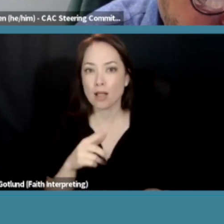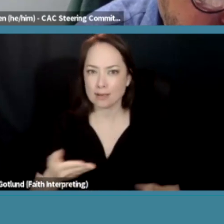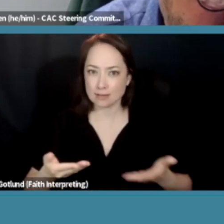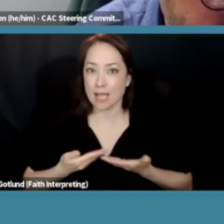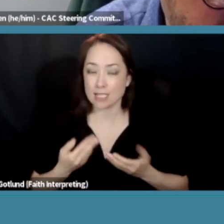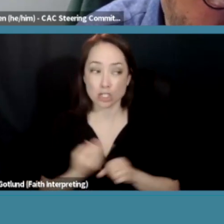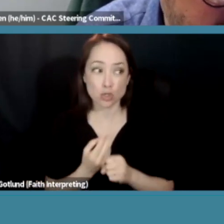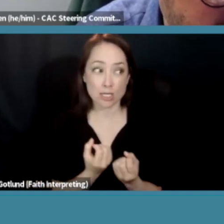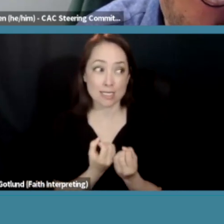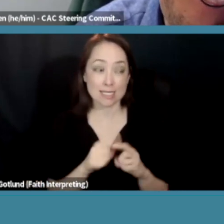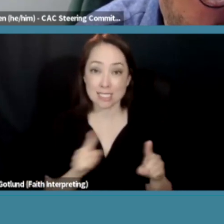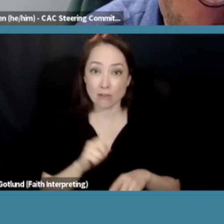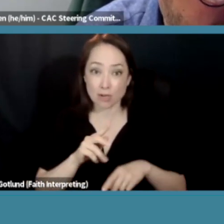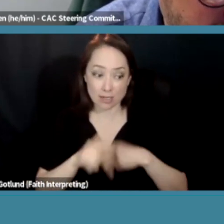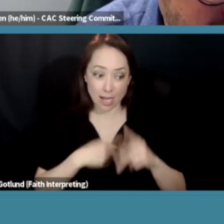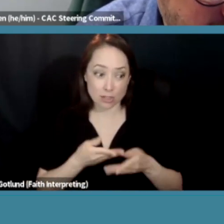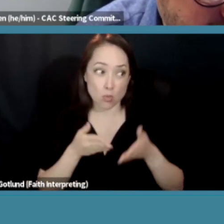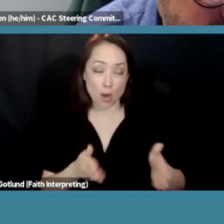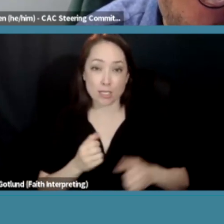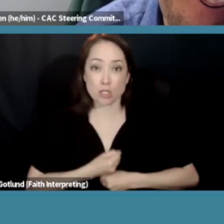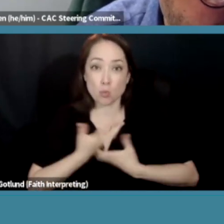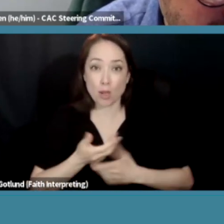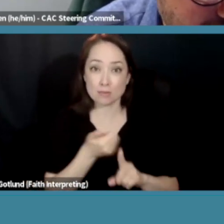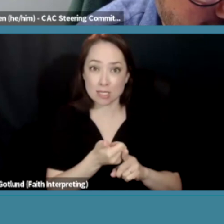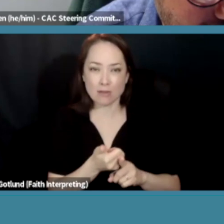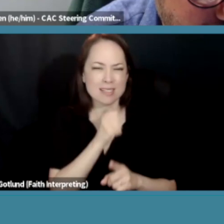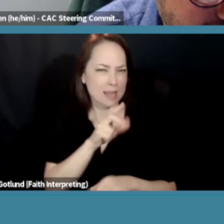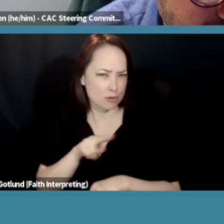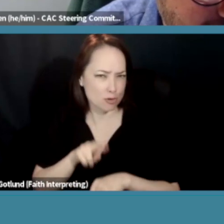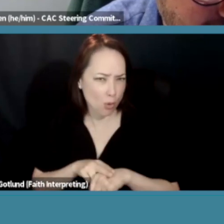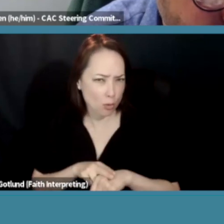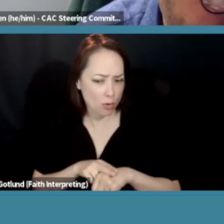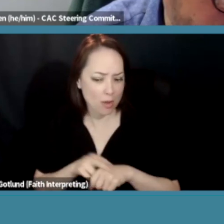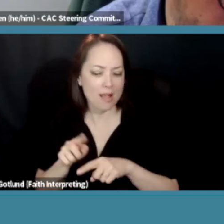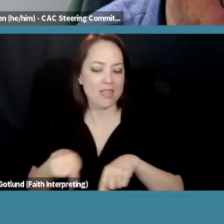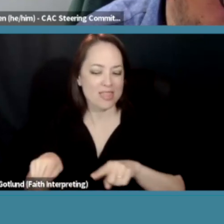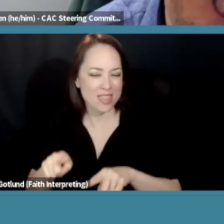that they express themselves that might not be typical in those spaces that are typically seen as quiet.